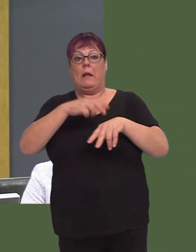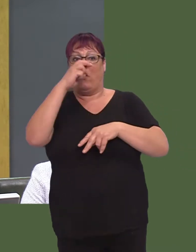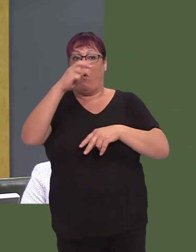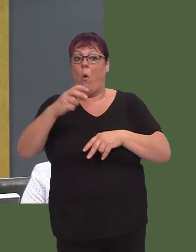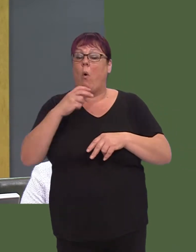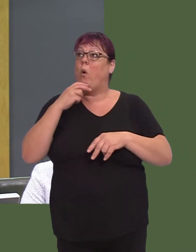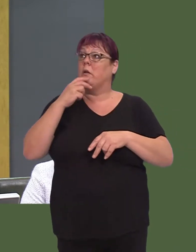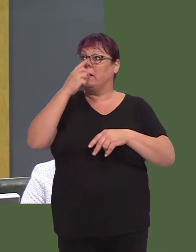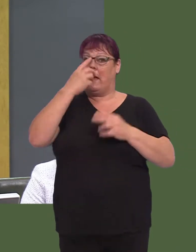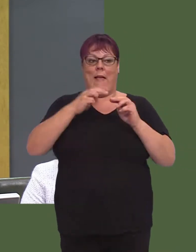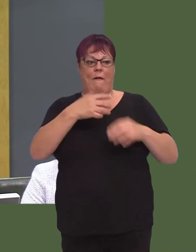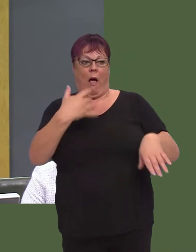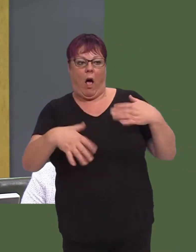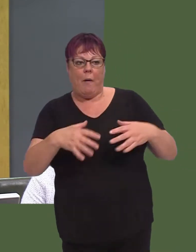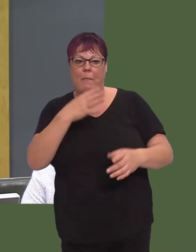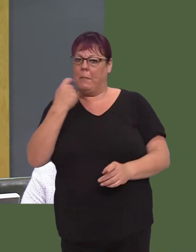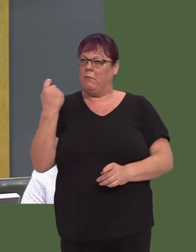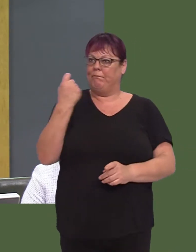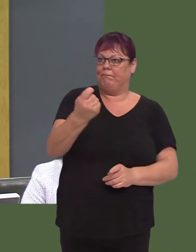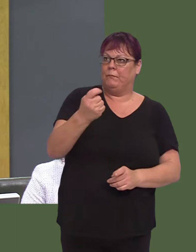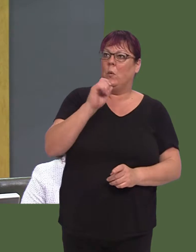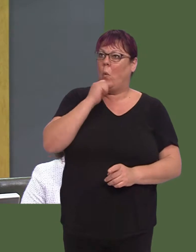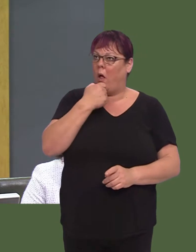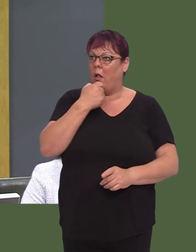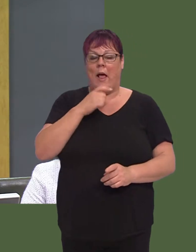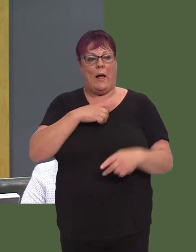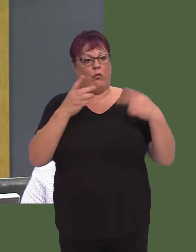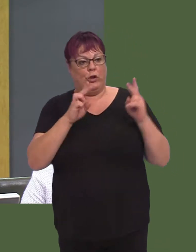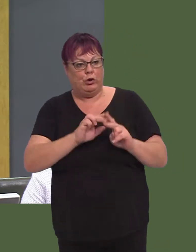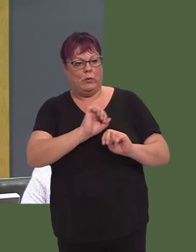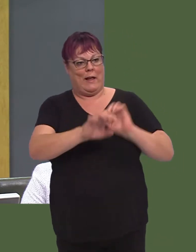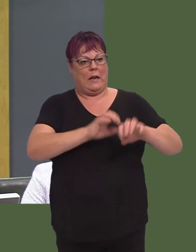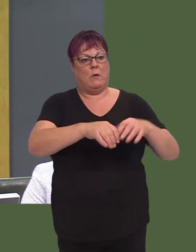where they are harmed and removes the wiggle room around unnecessary suffering available